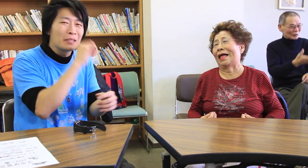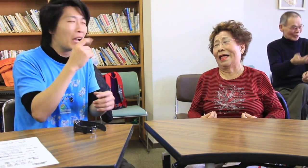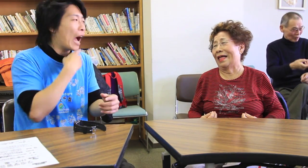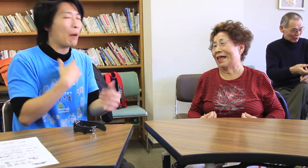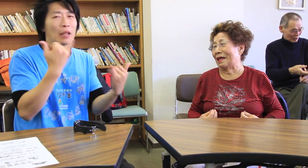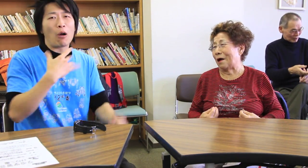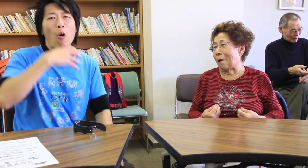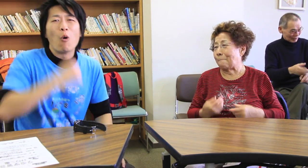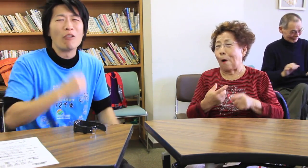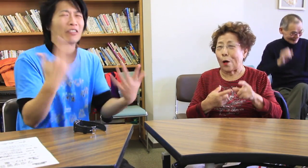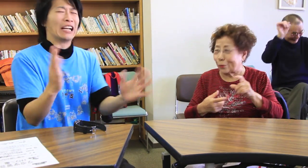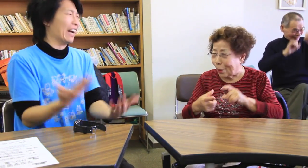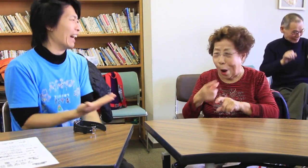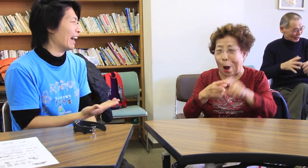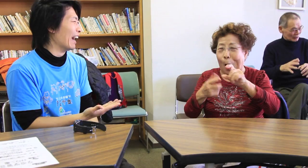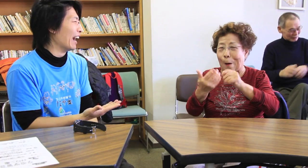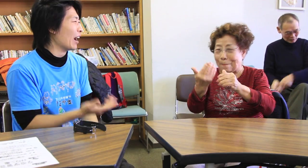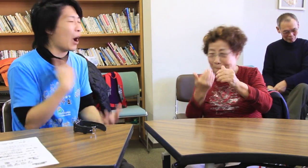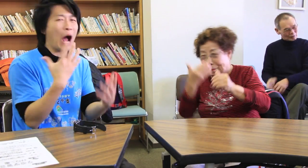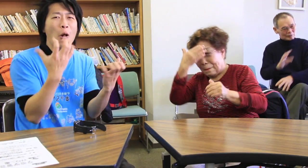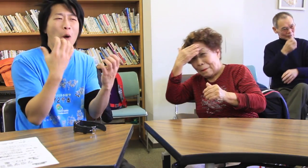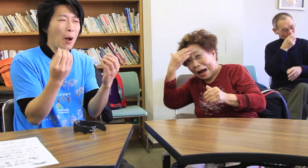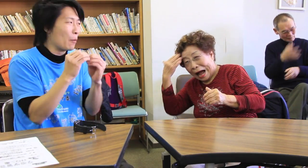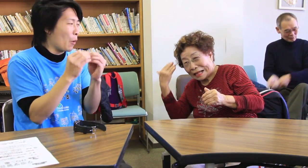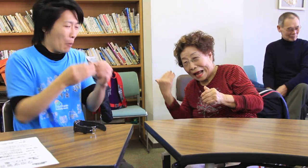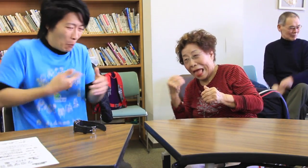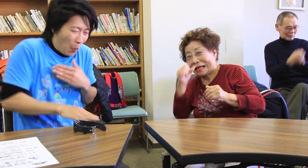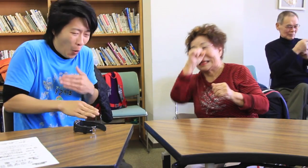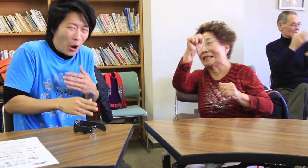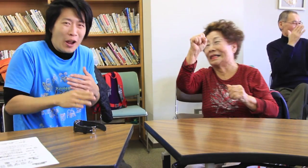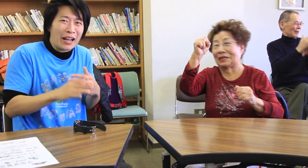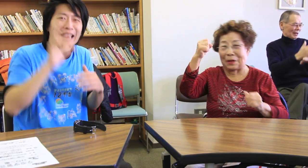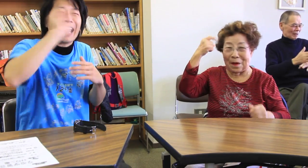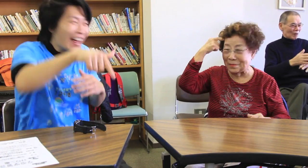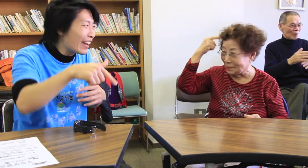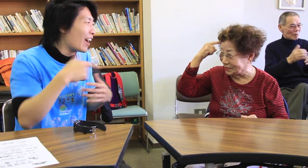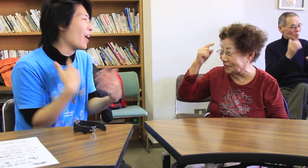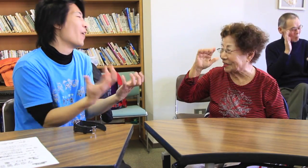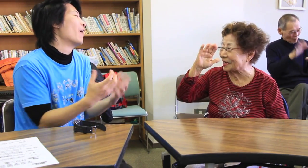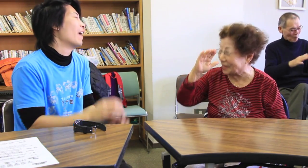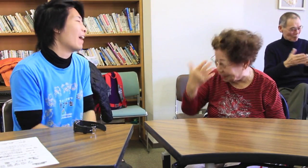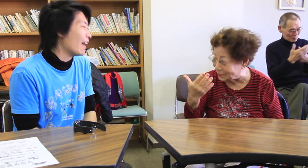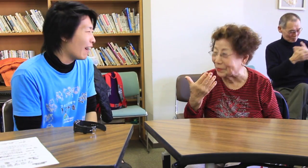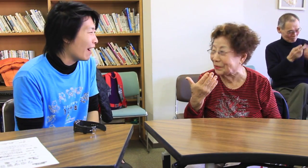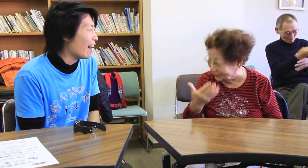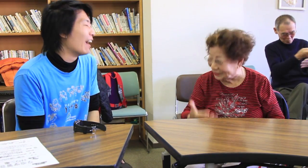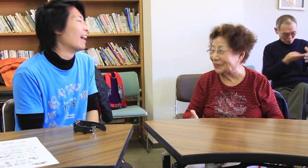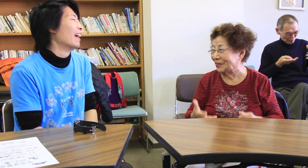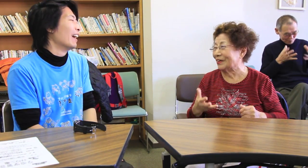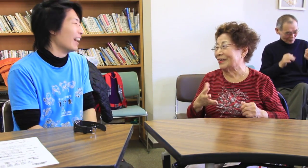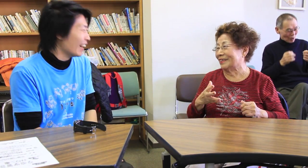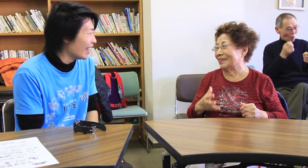The only regret I have, is that I am already past my youth. I wish I was born later.